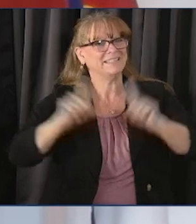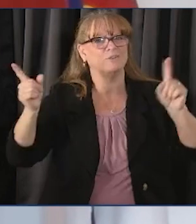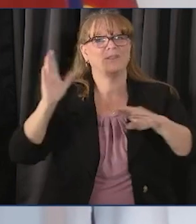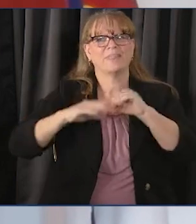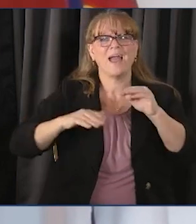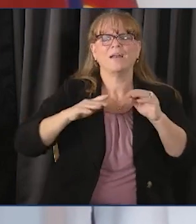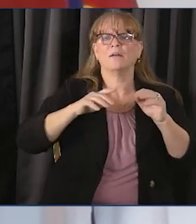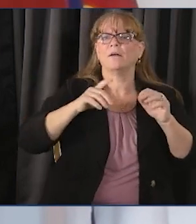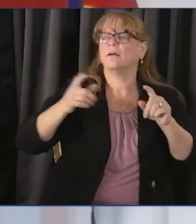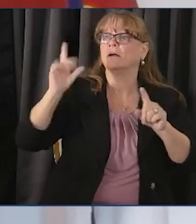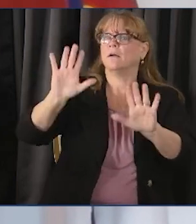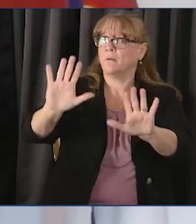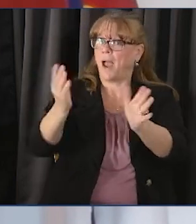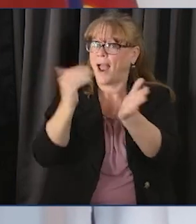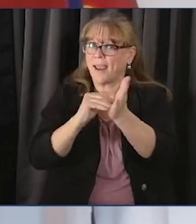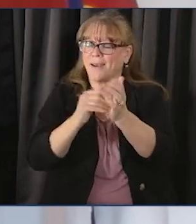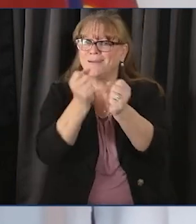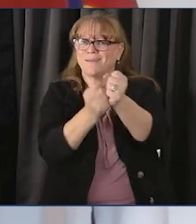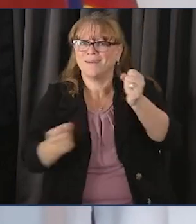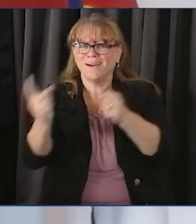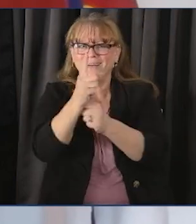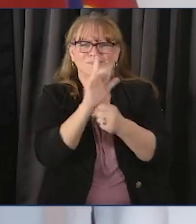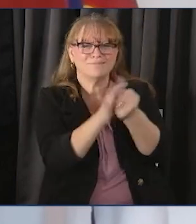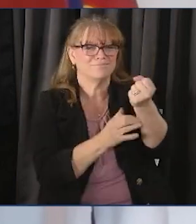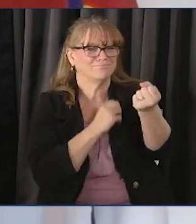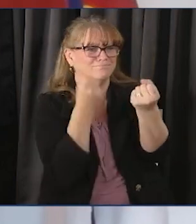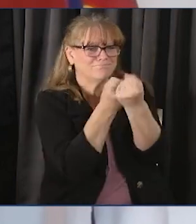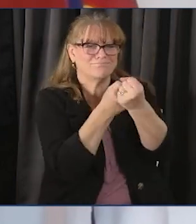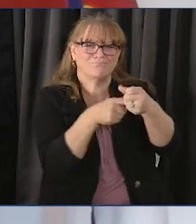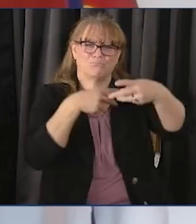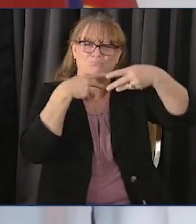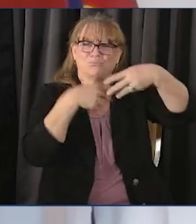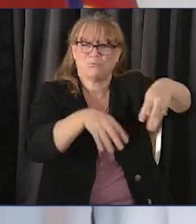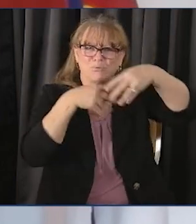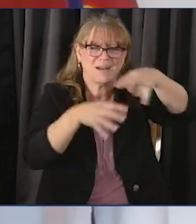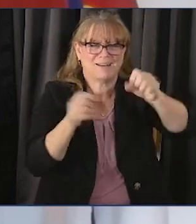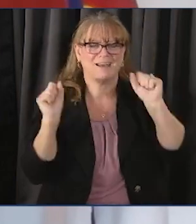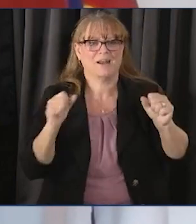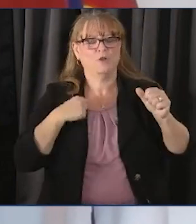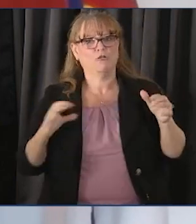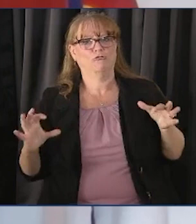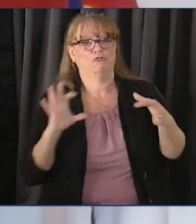time with family and friends of course, honoring Dr. Kings enduring legacy.